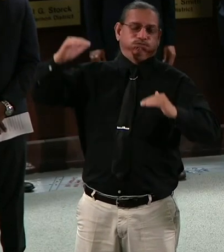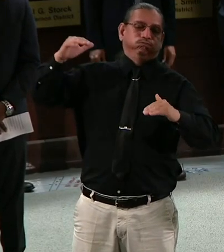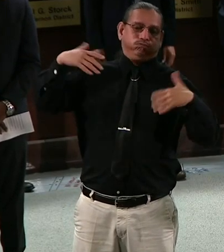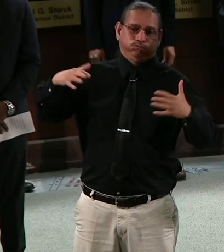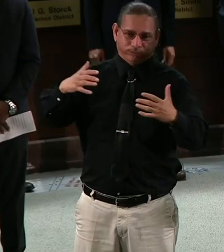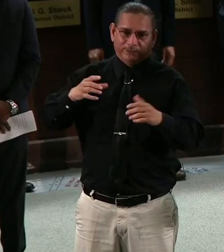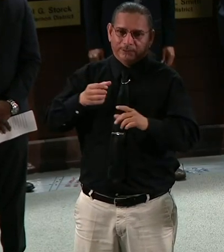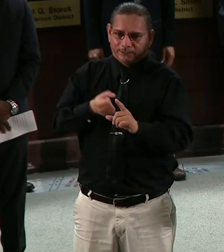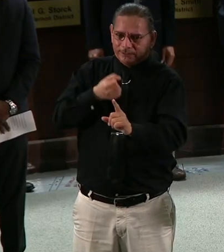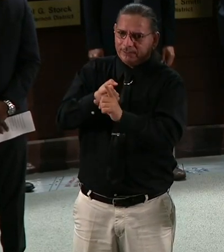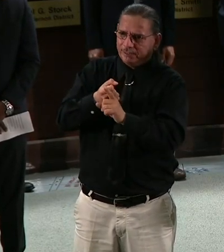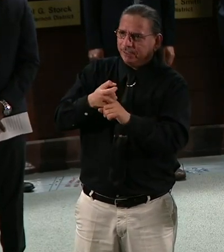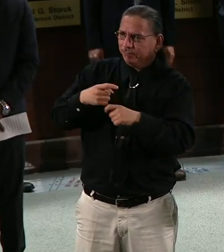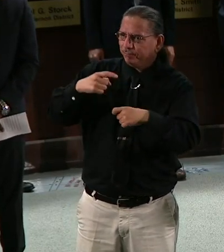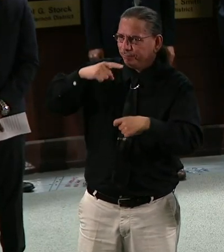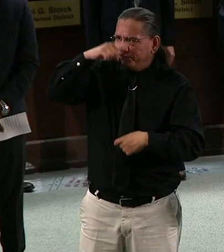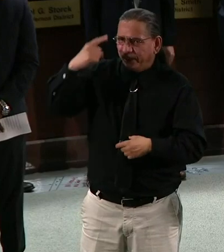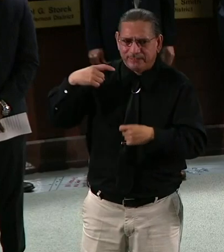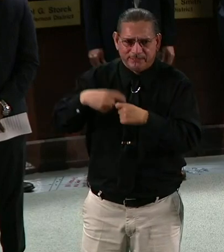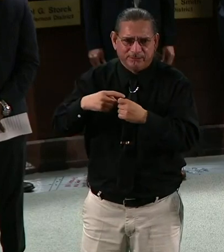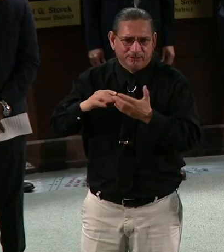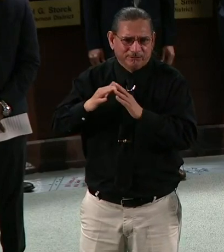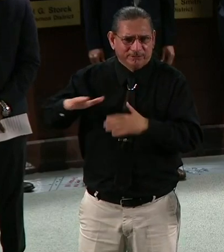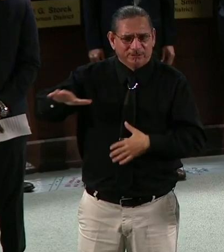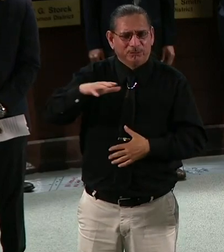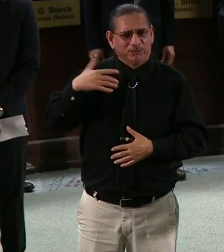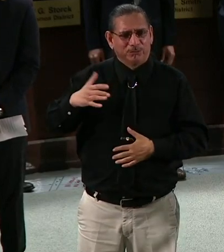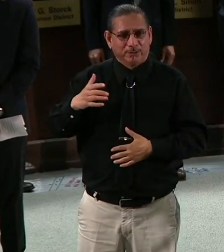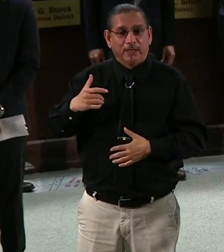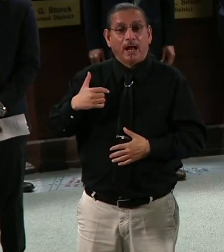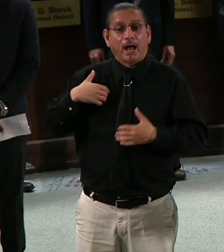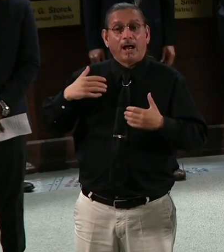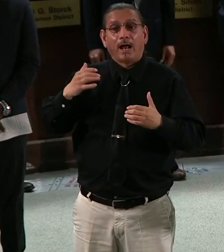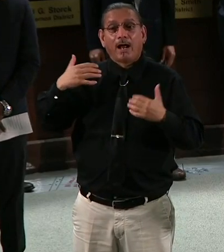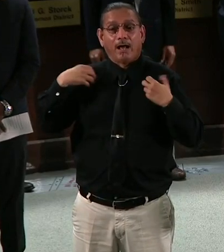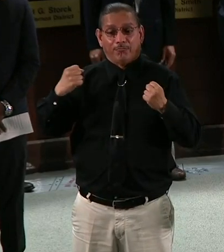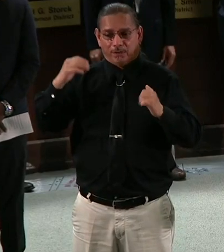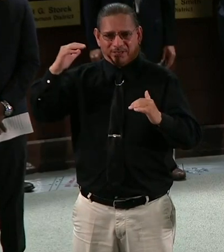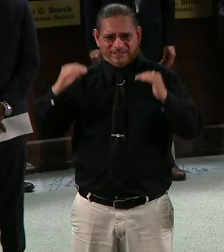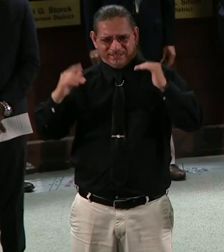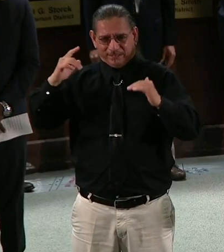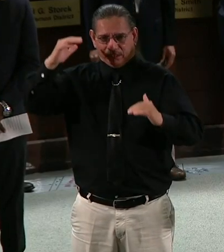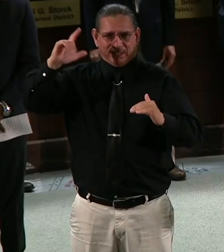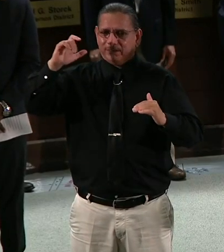DISPROPORTIONATE IMPACT ON BLACK AND LATINO VIRGINIANS.